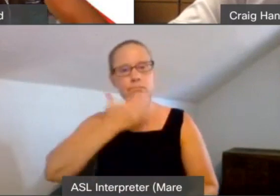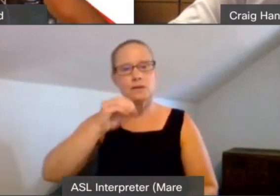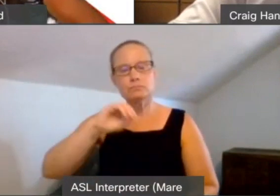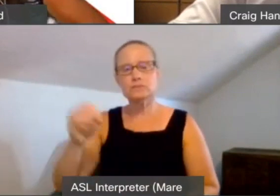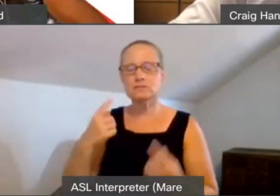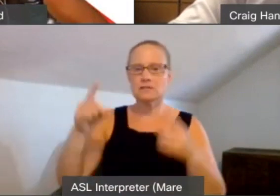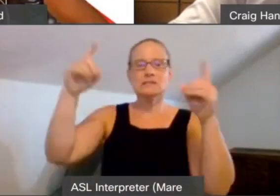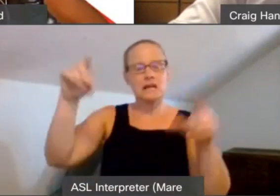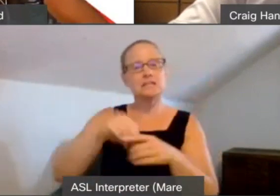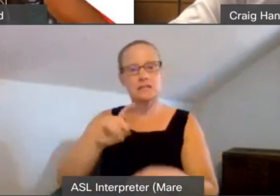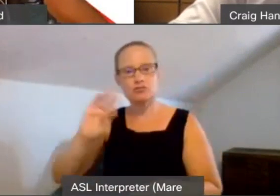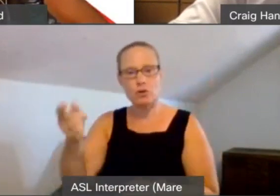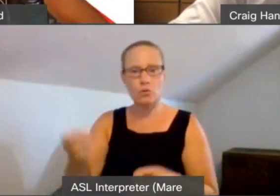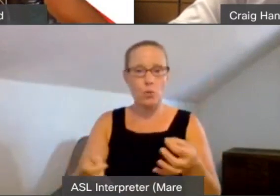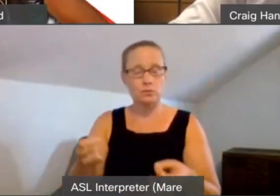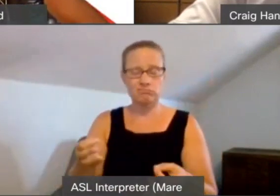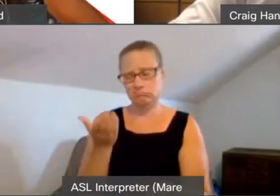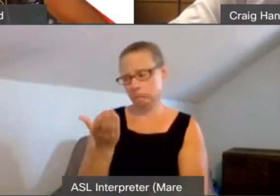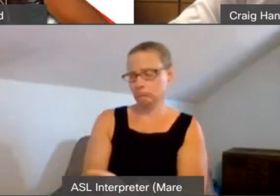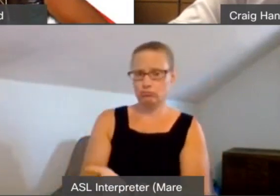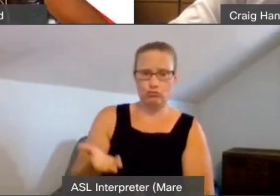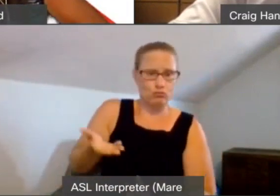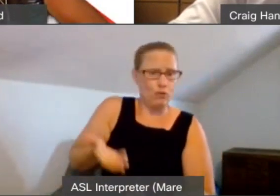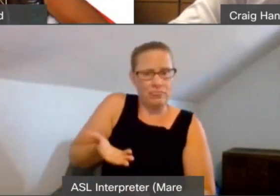So the reality is that we have a lot of work to do